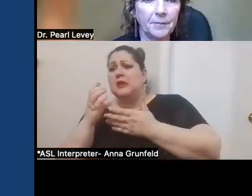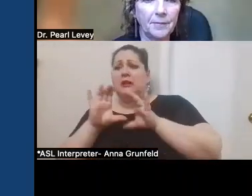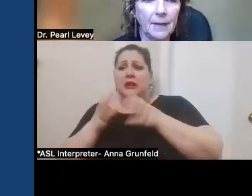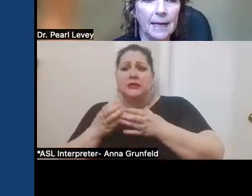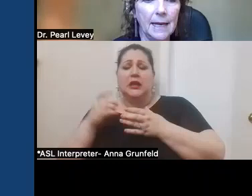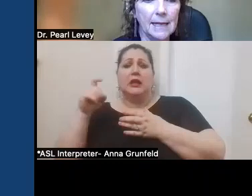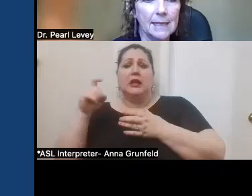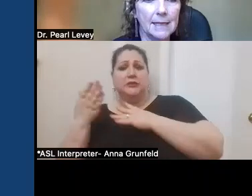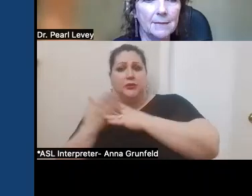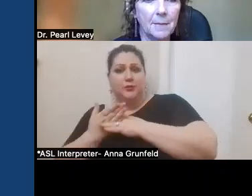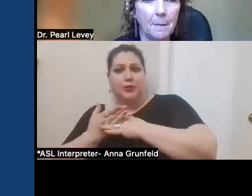Next.